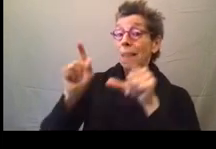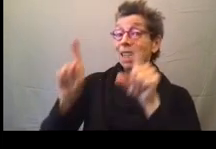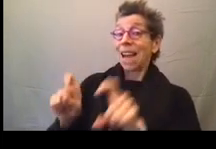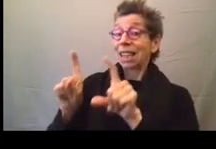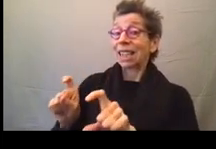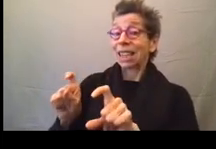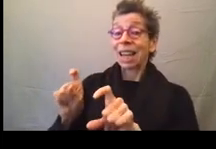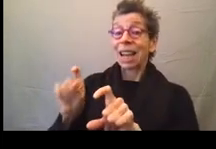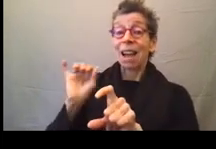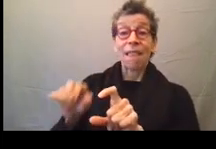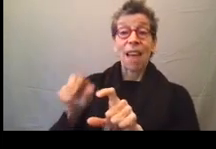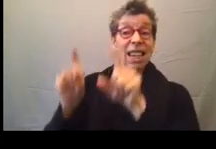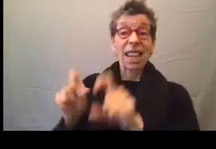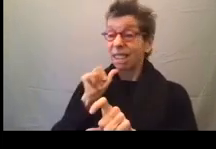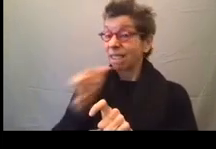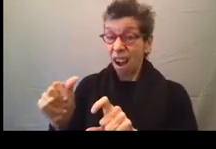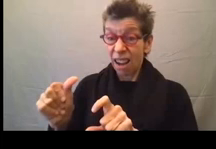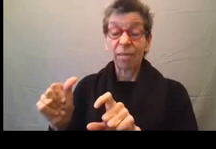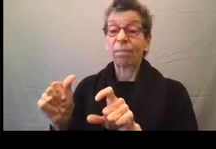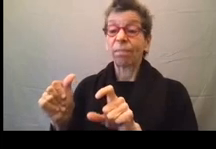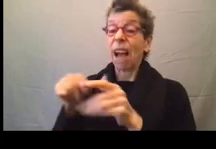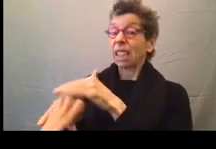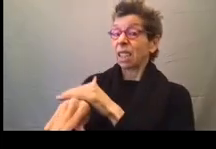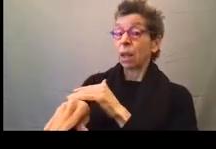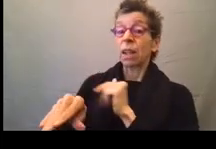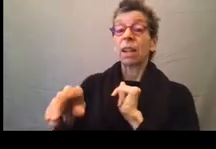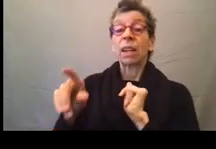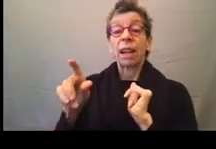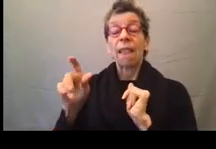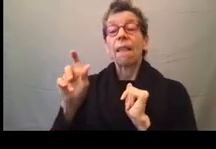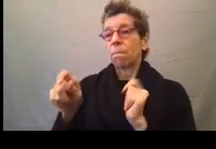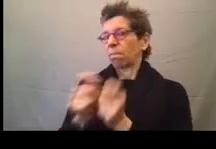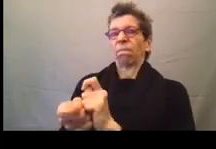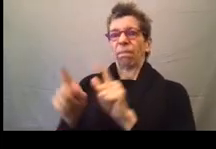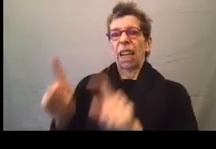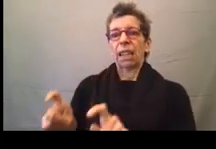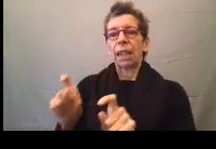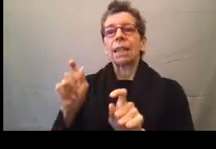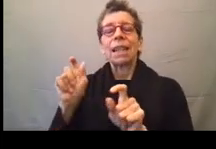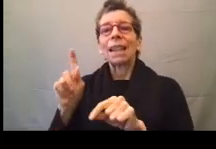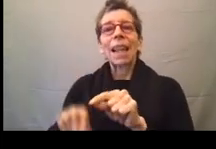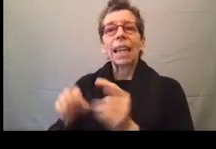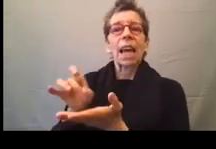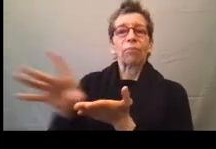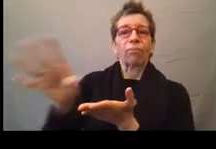then reasonable accommodations be made without prejudicing an applicant. How is that working